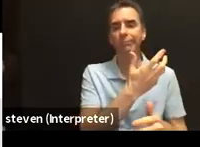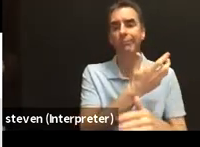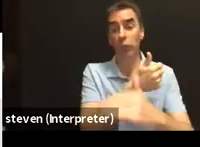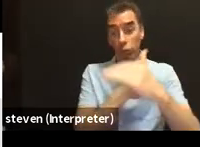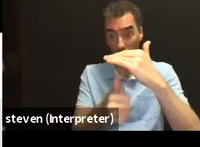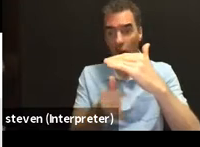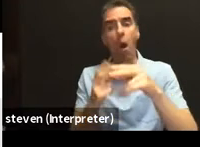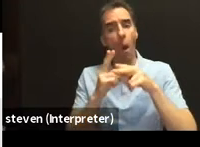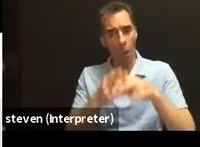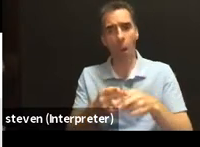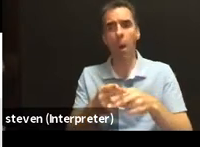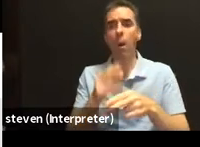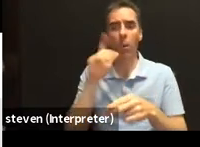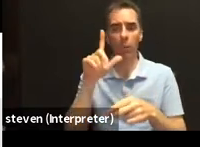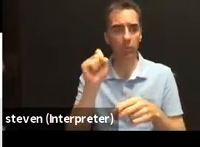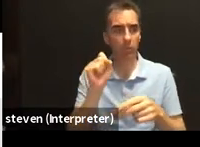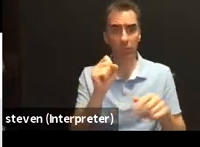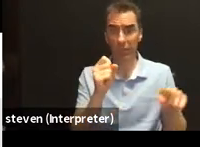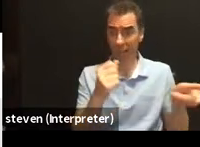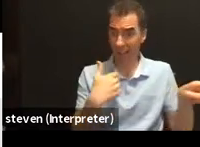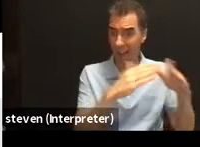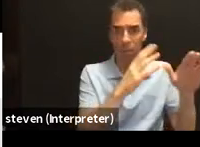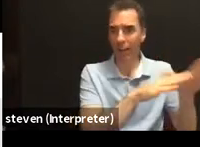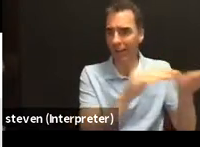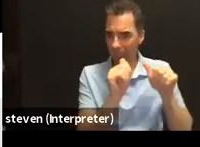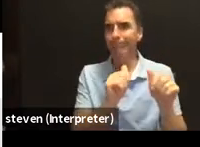maria.rodriguez: Even if they just left their house motel P by a voucher. So oftentimes